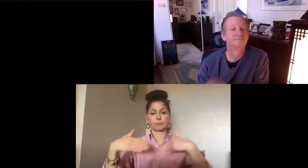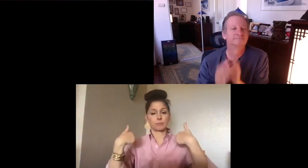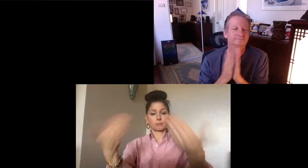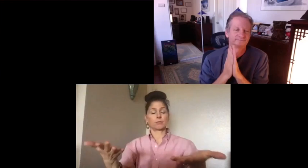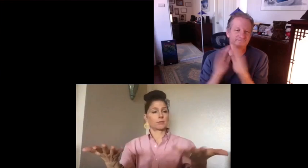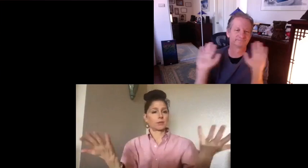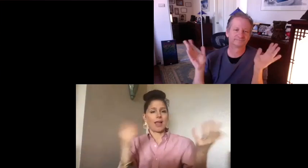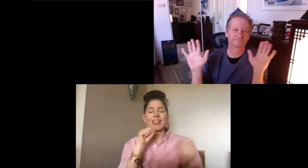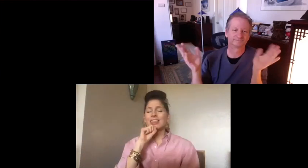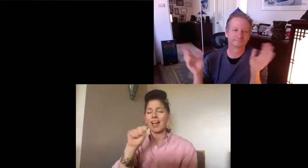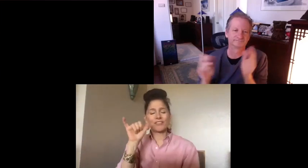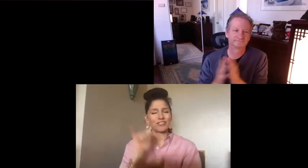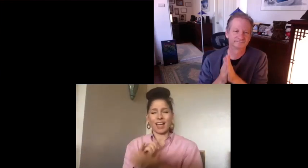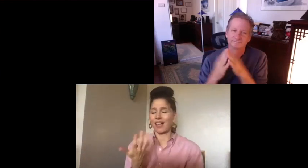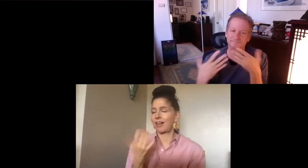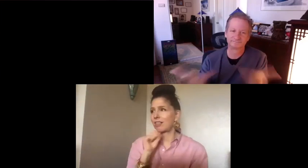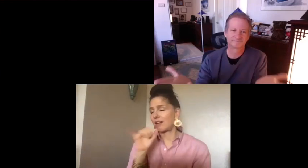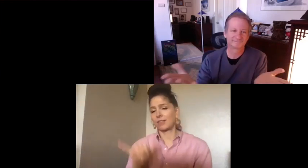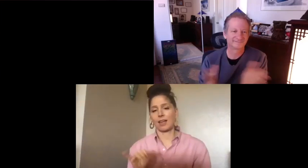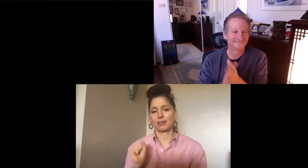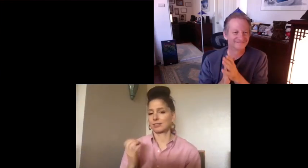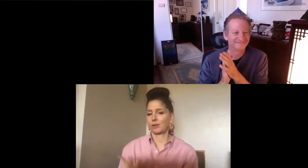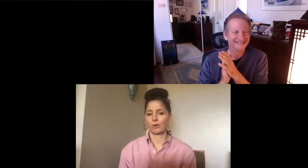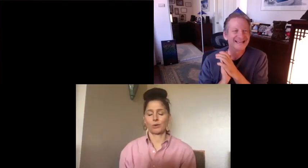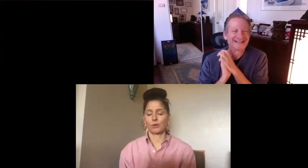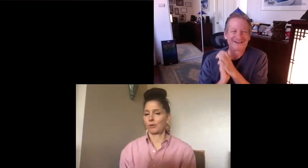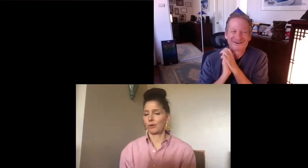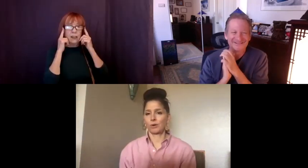I came in and there I was, and that was it, and that was wonderful.